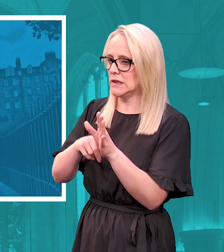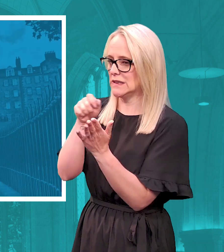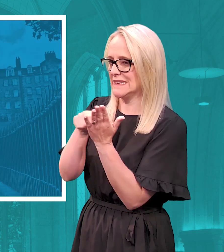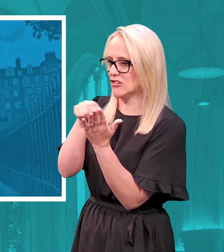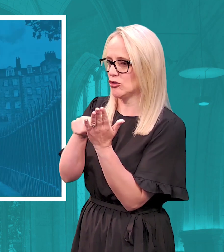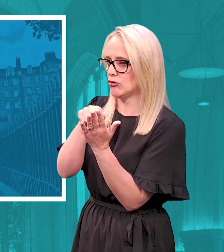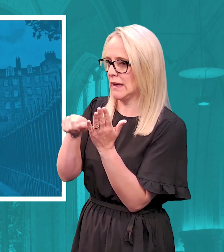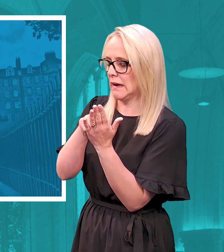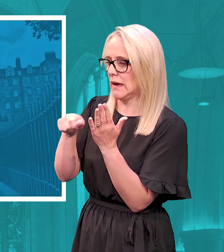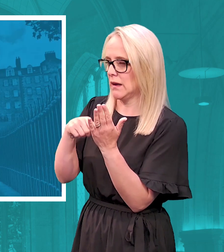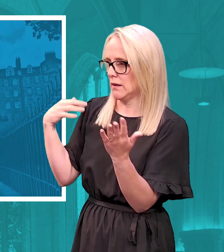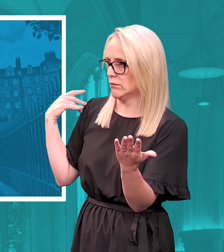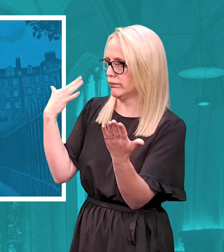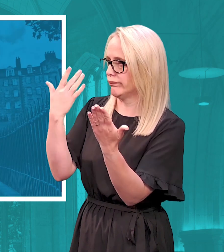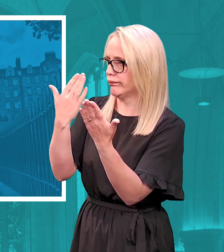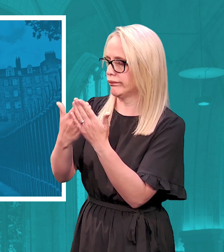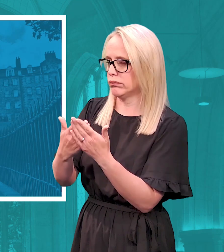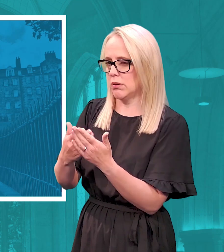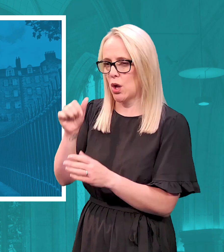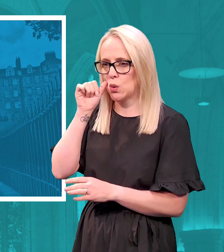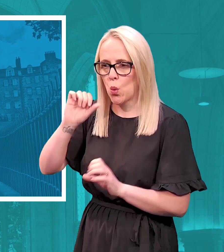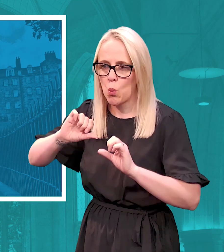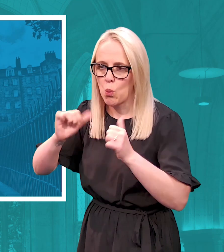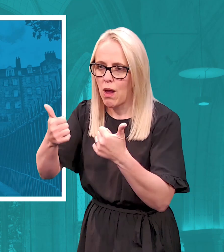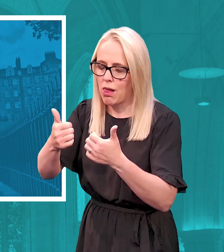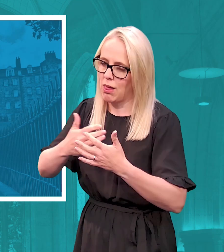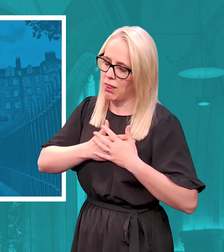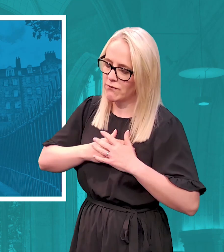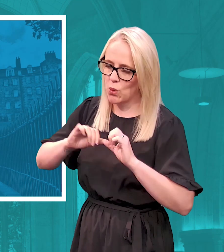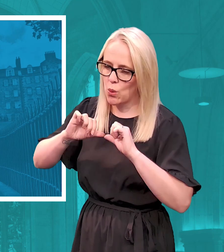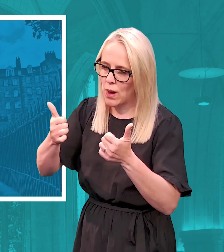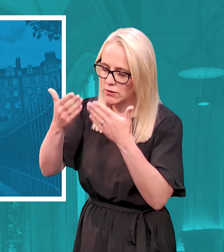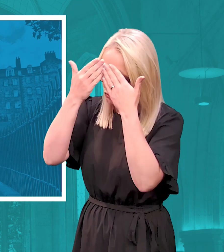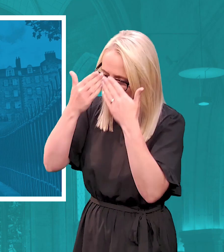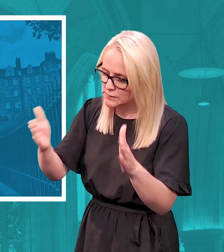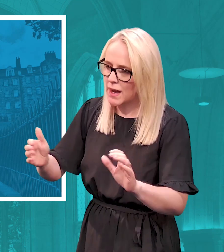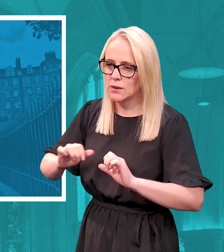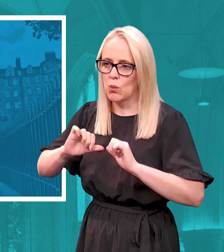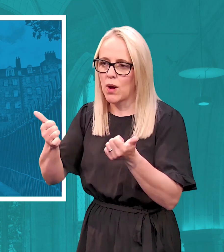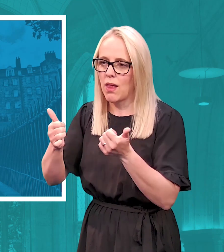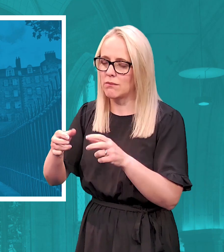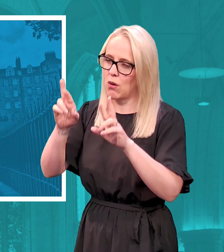Well-kent, well-loved, and well-respected, I hope he enjoys a retirement of cycling, sailing,